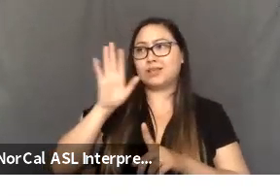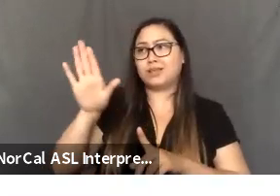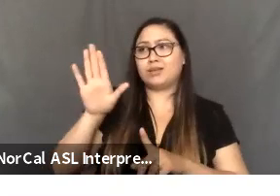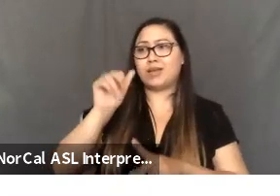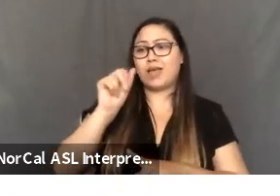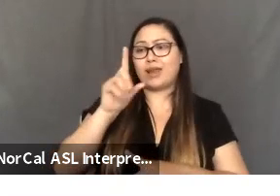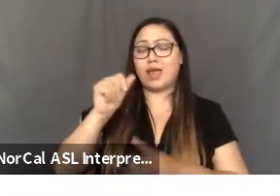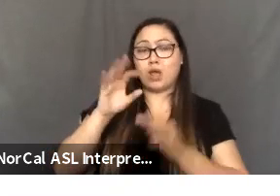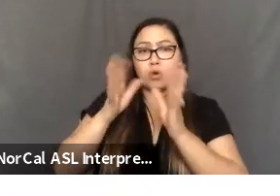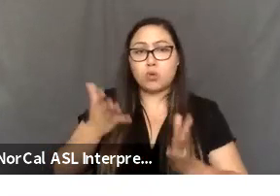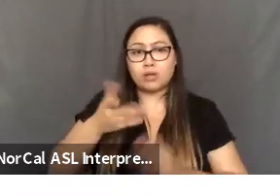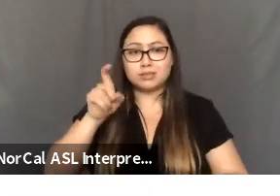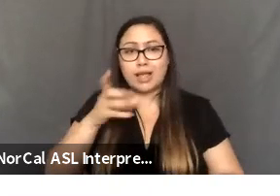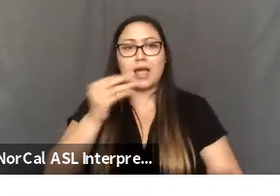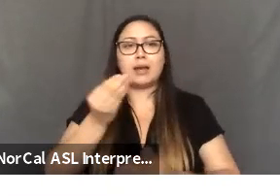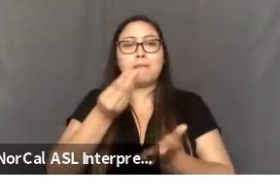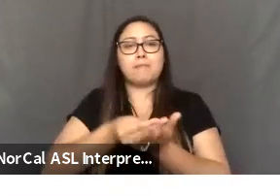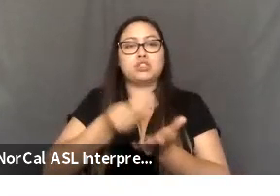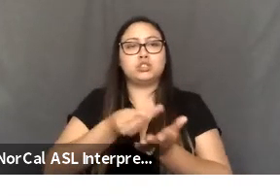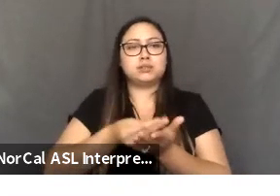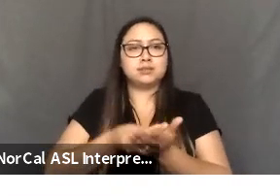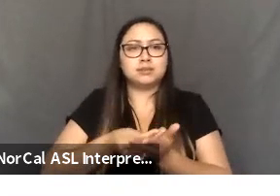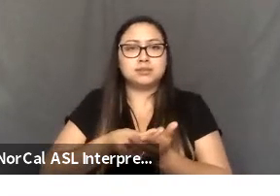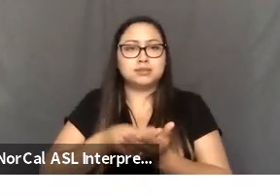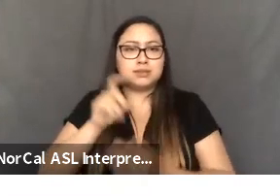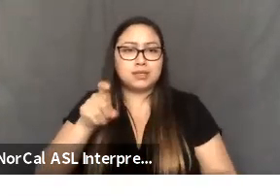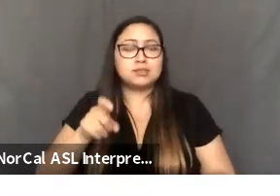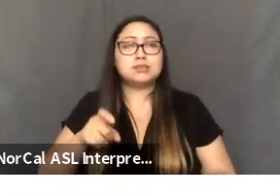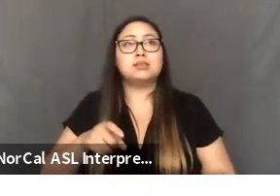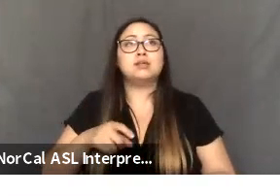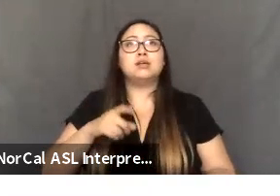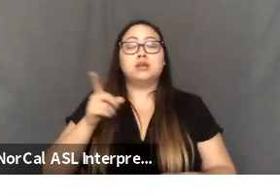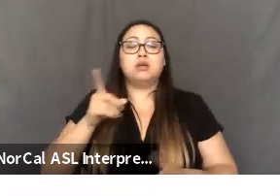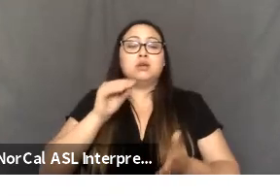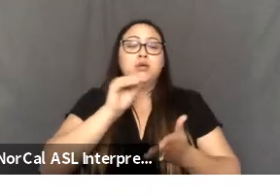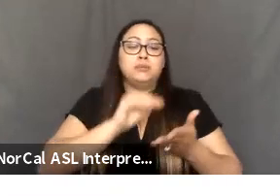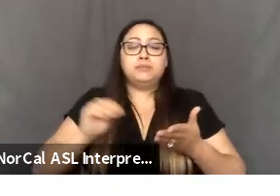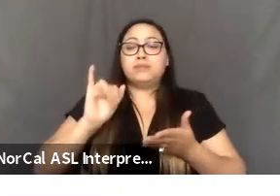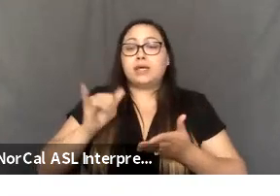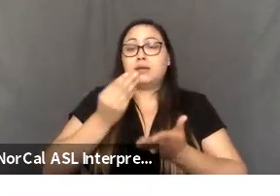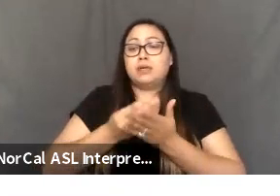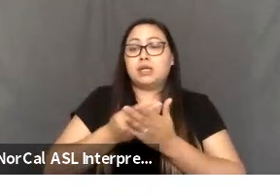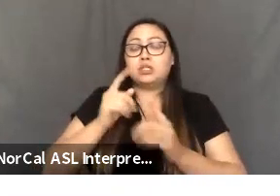etc. So, for example, they would say that they would go to leadership and say, oh, we need to